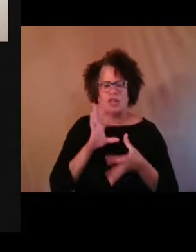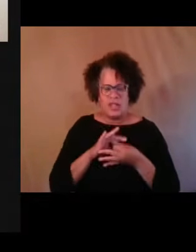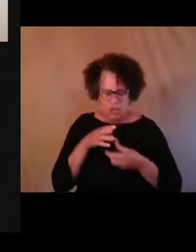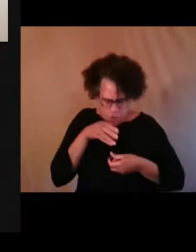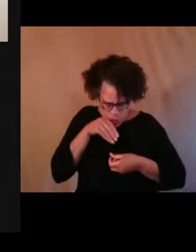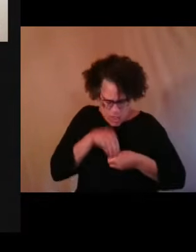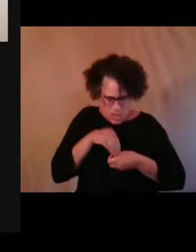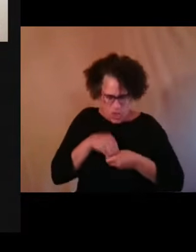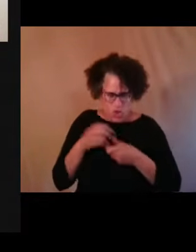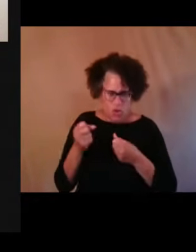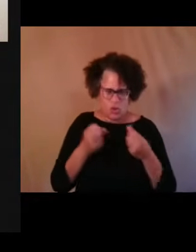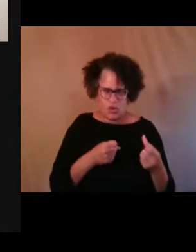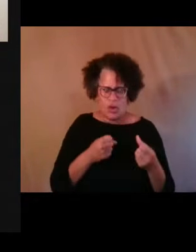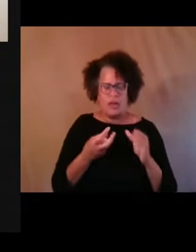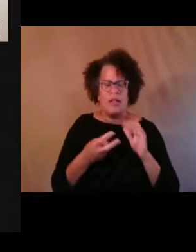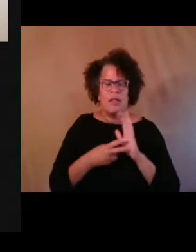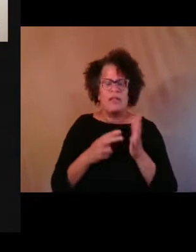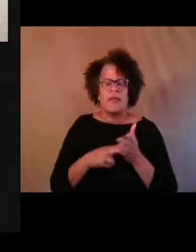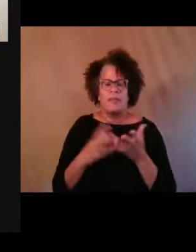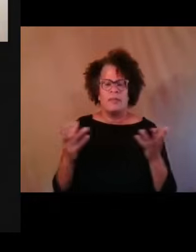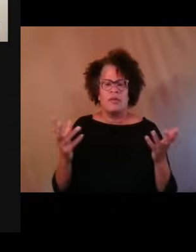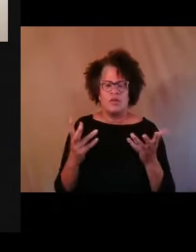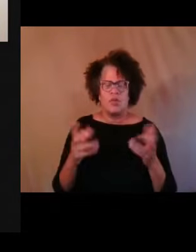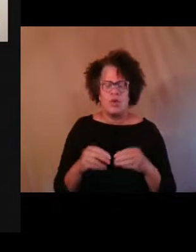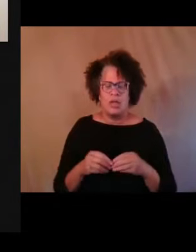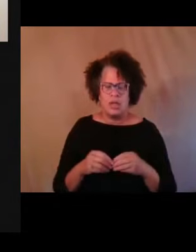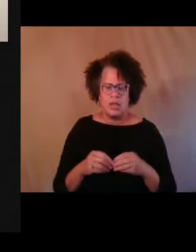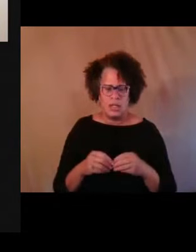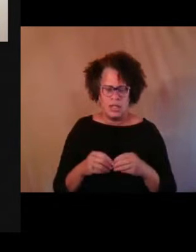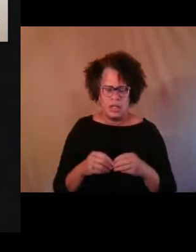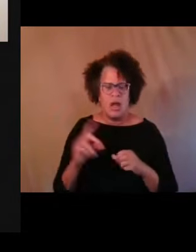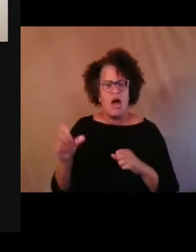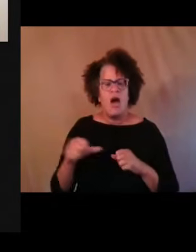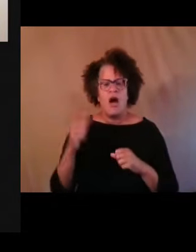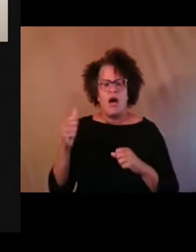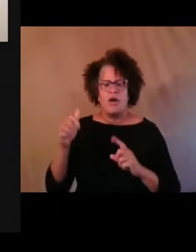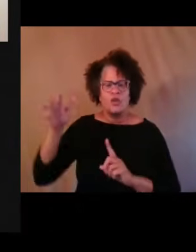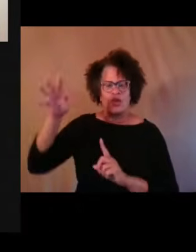that means that other external forces can have an impact